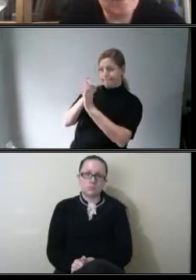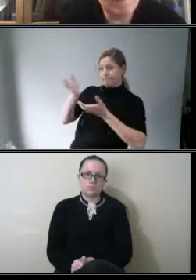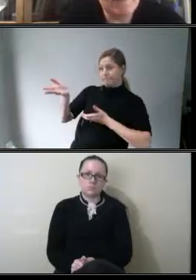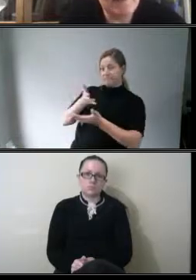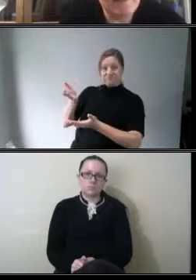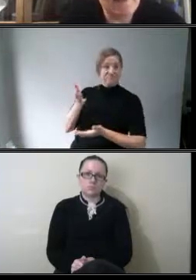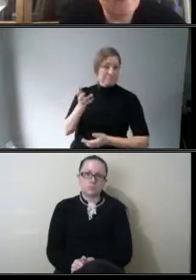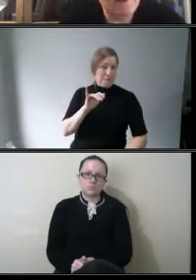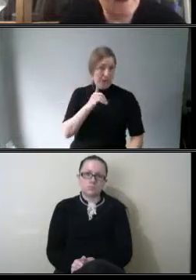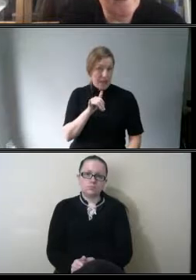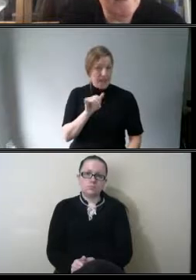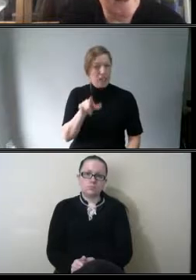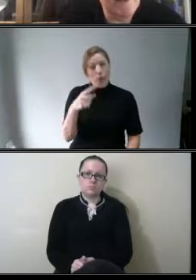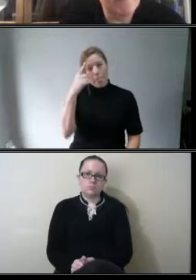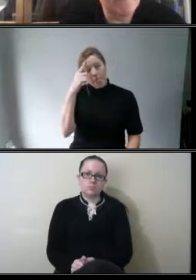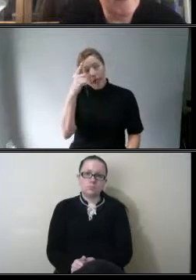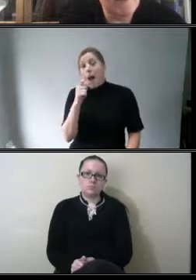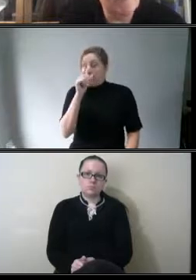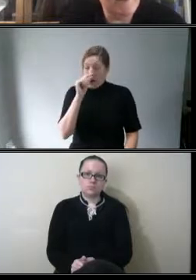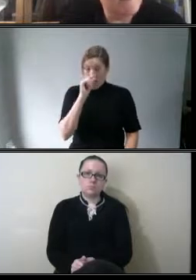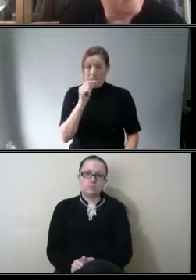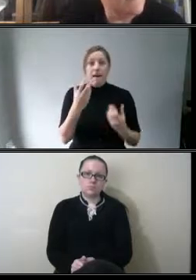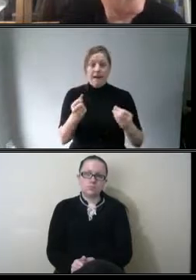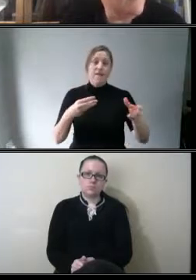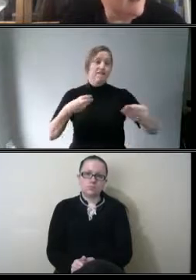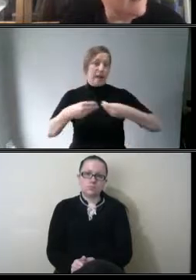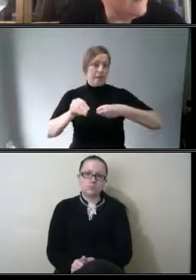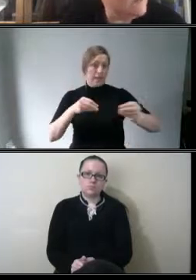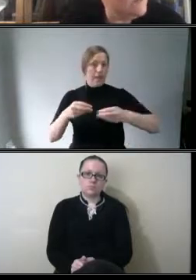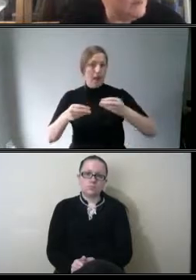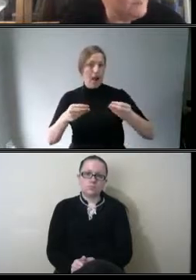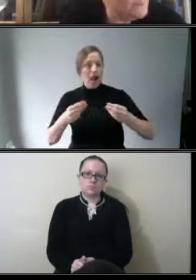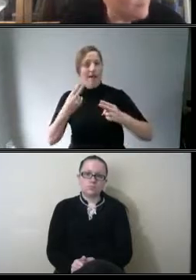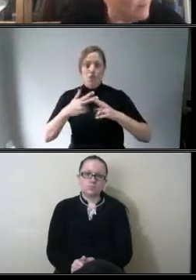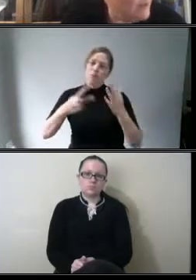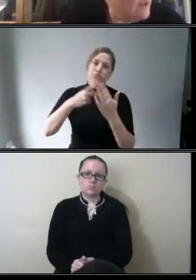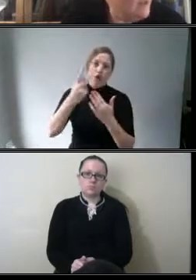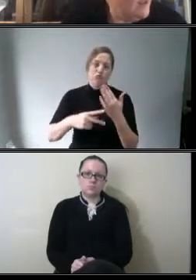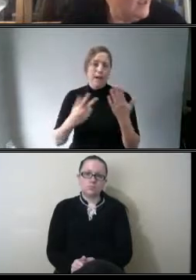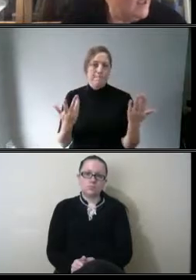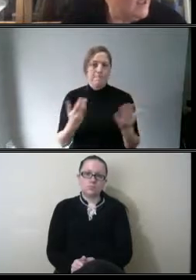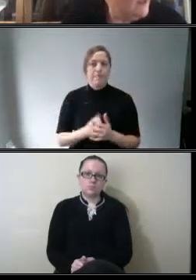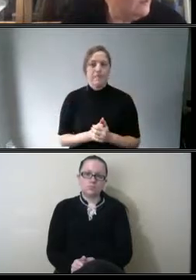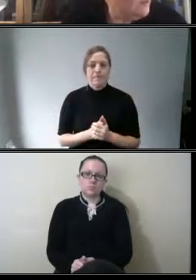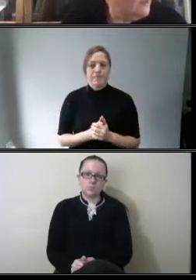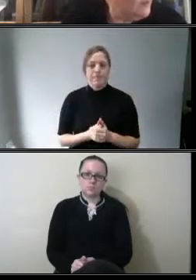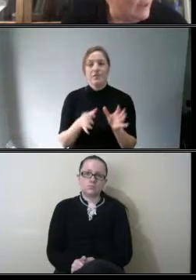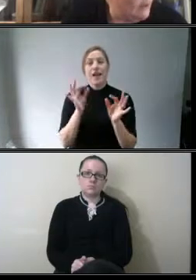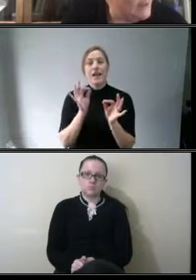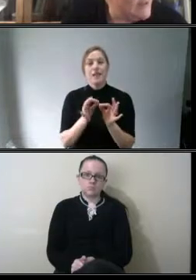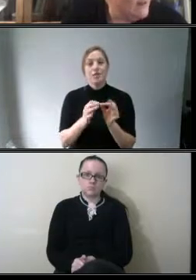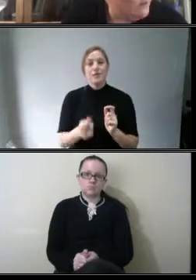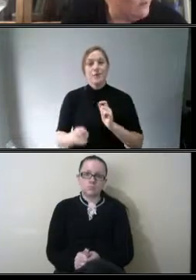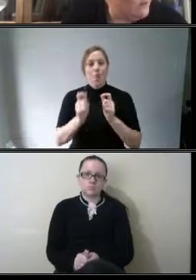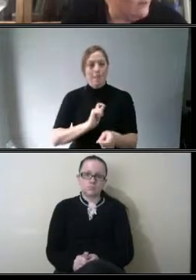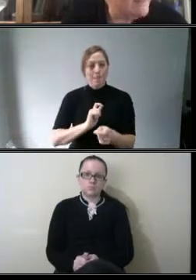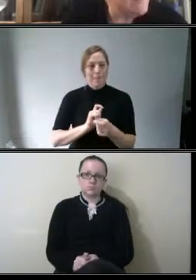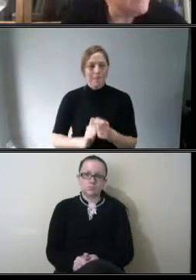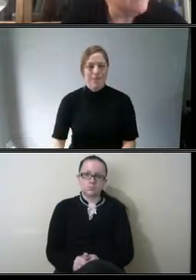flexibility around um around sort of that as well uh i've had a question about what organizations